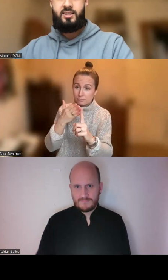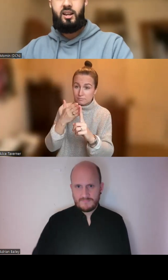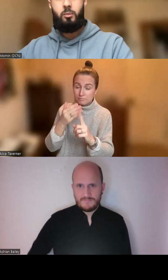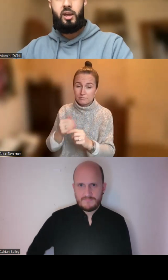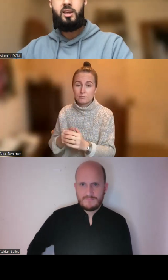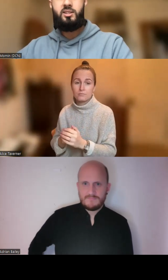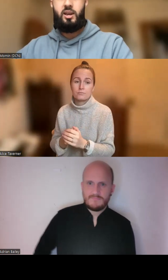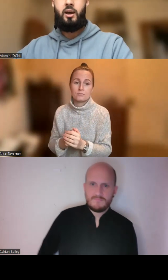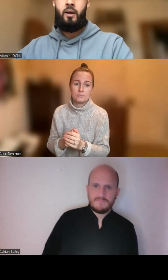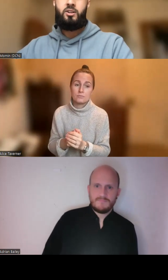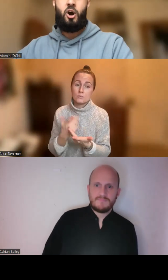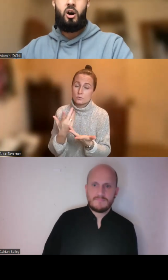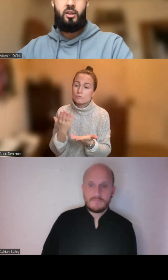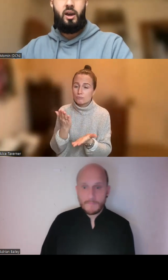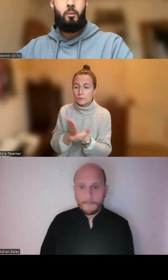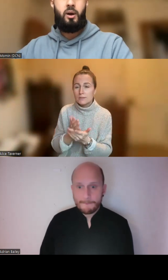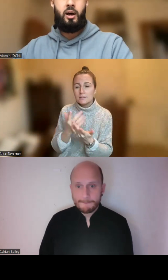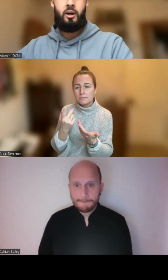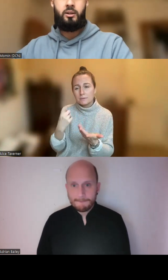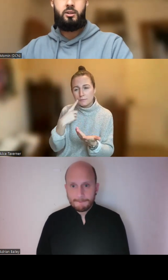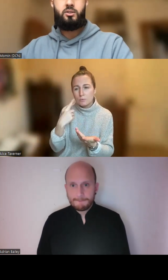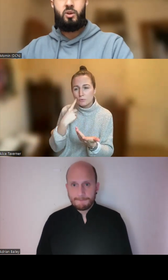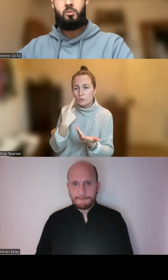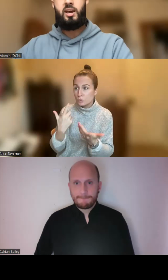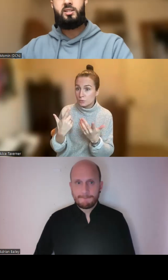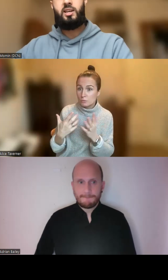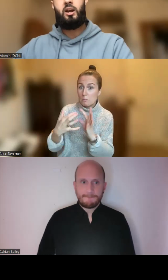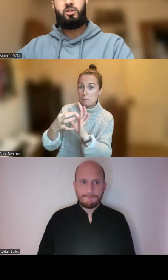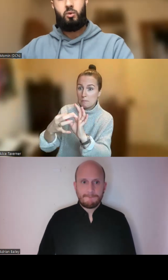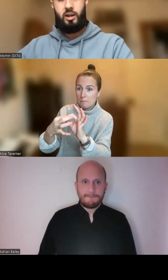It's a little bit easier to target them and sometimes get a sale out of someone